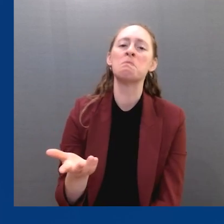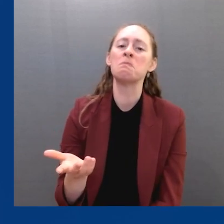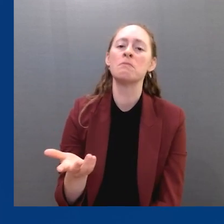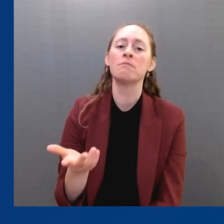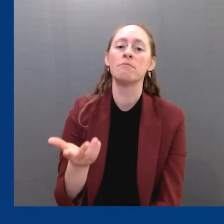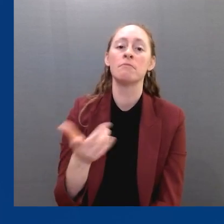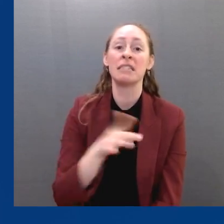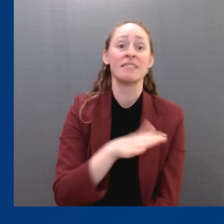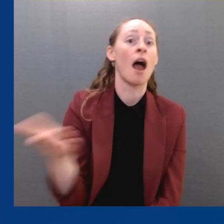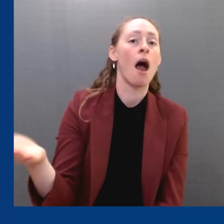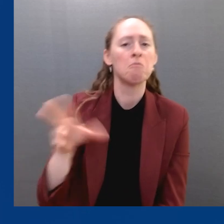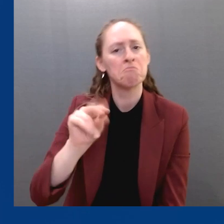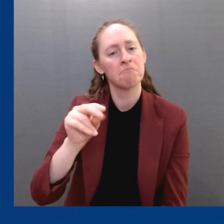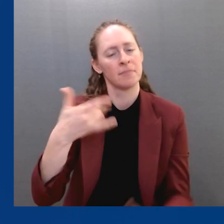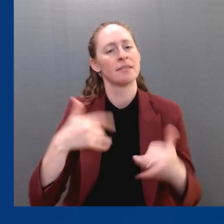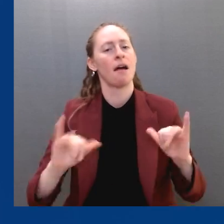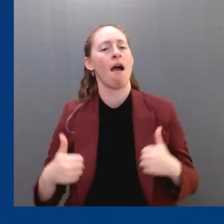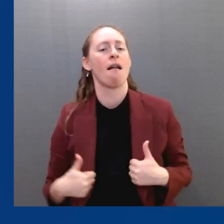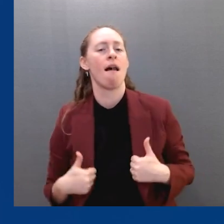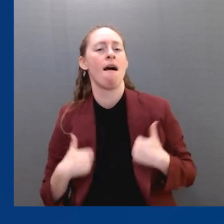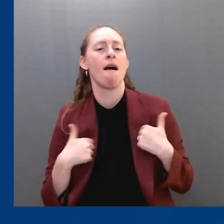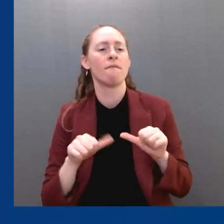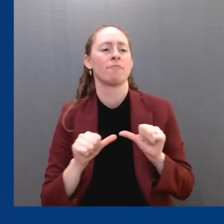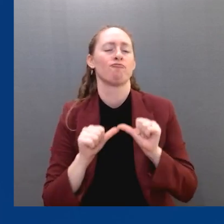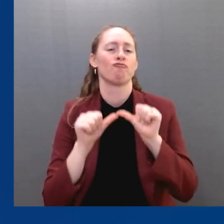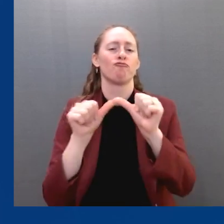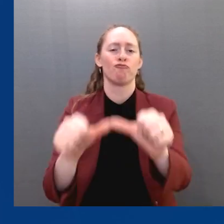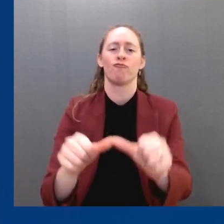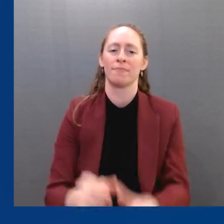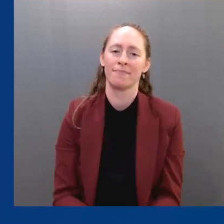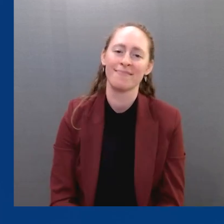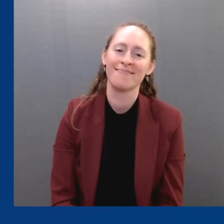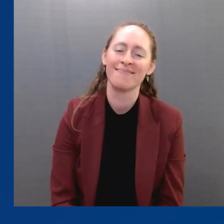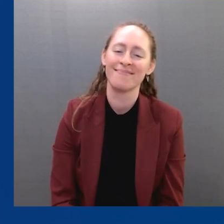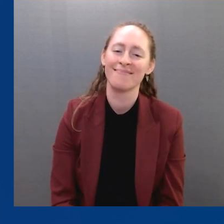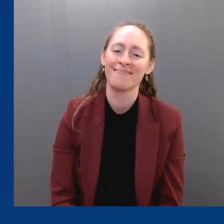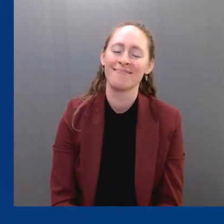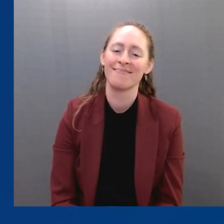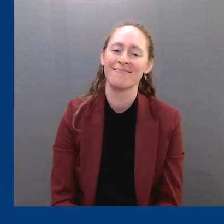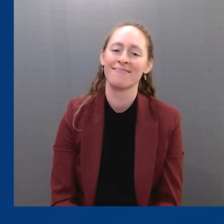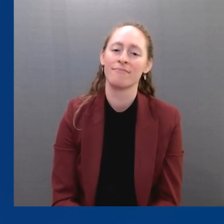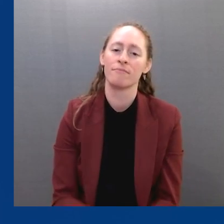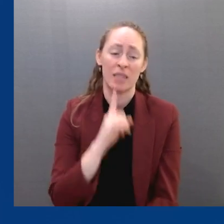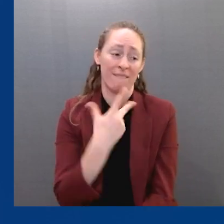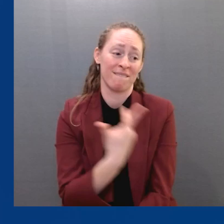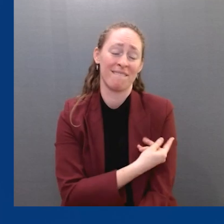And so these vaccines, they continue to work to prevent people from getting seriously ill.